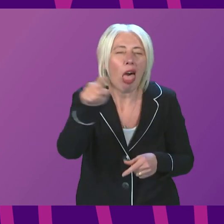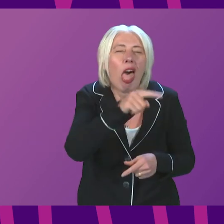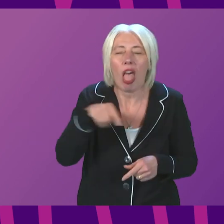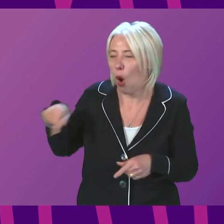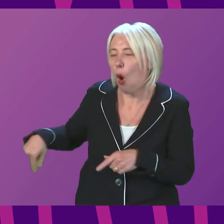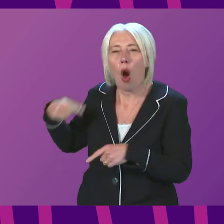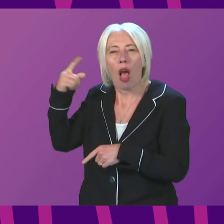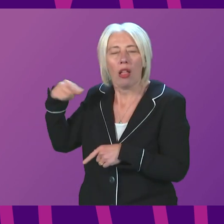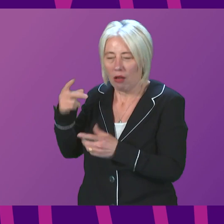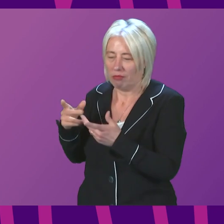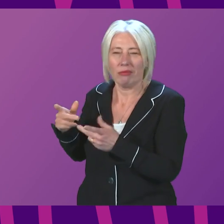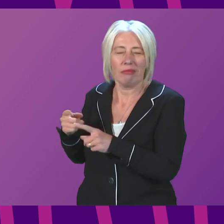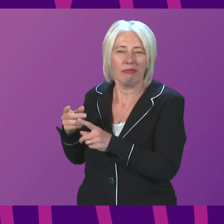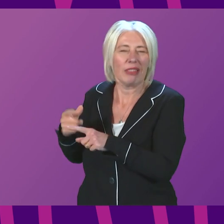the country— Members!